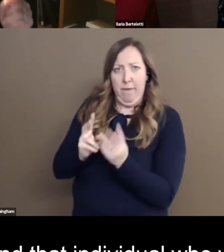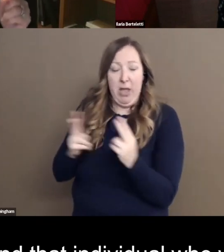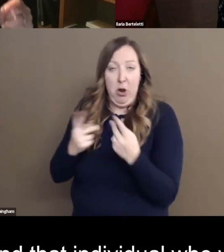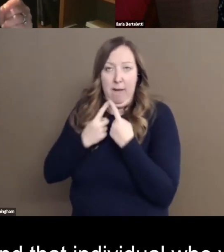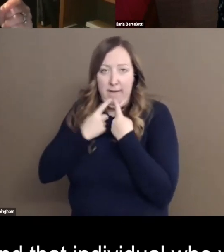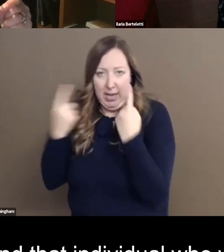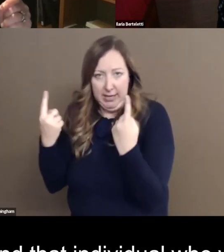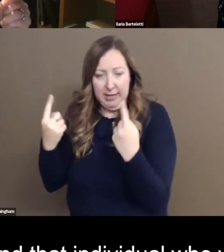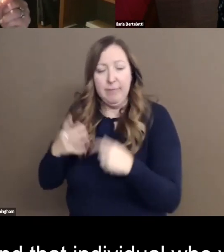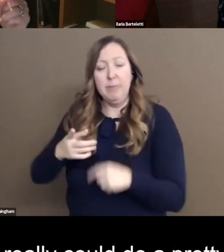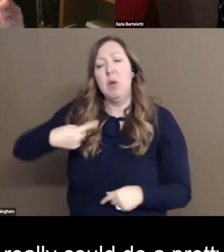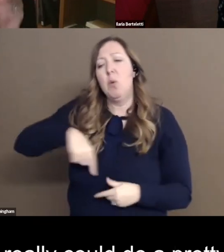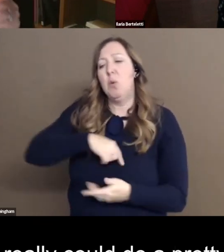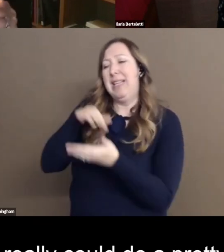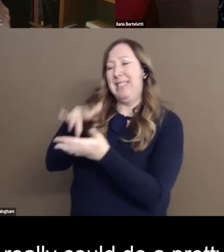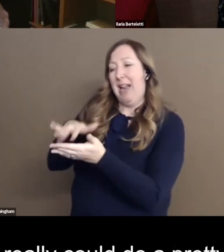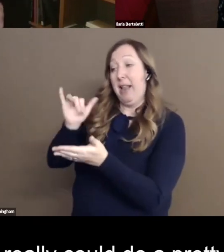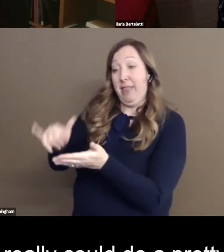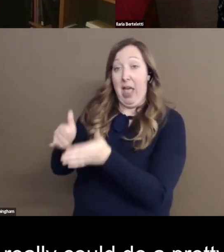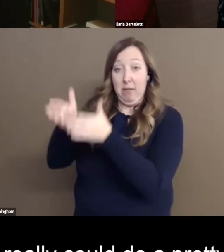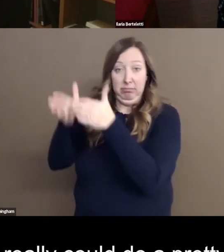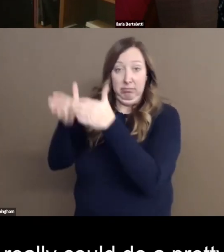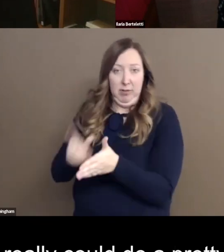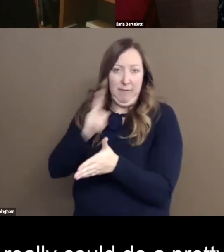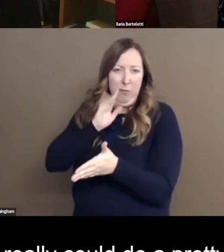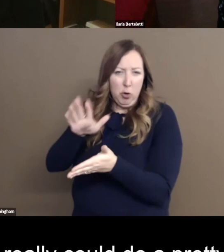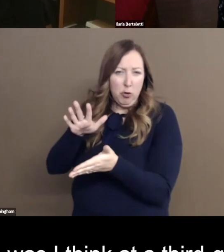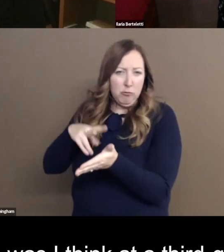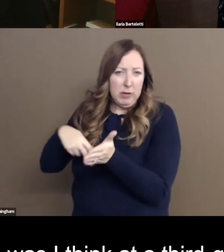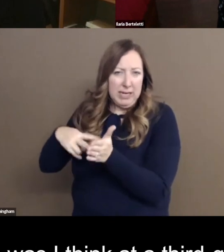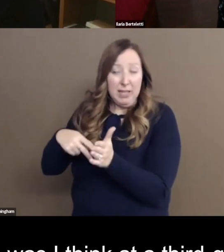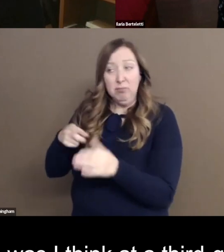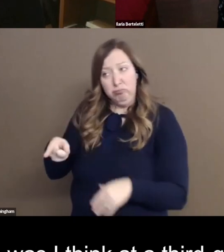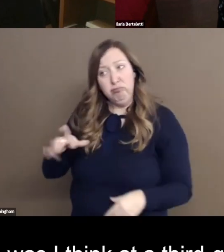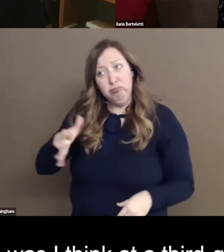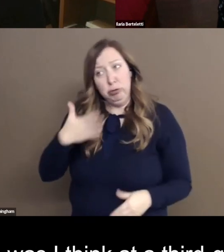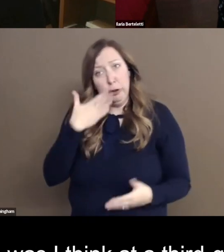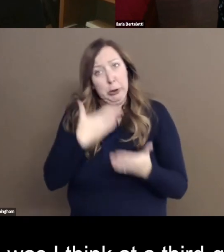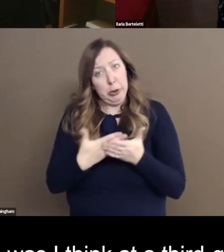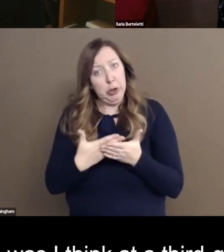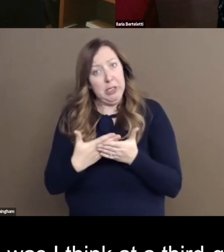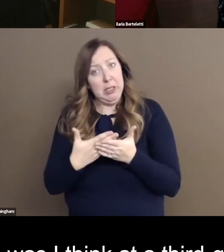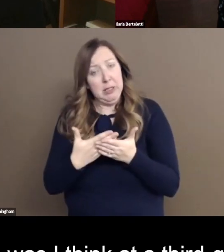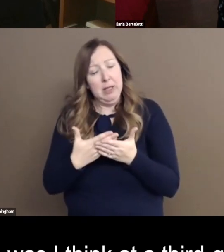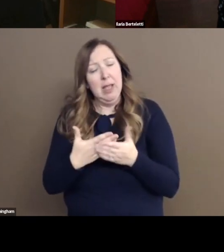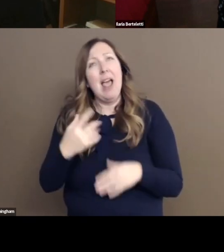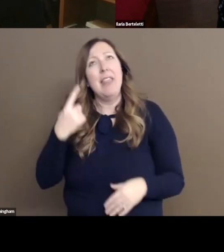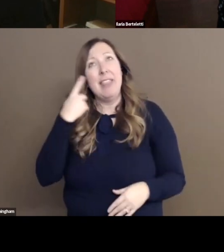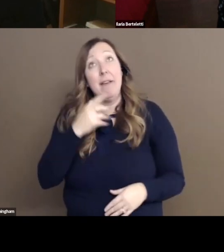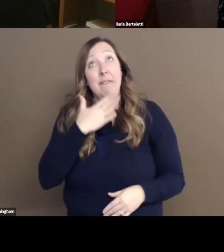reading really could do a pretty good job of reading she was i think at third grade